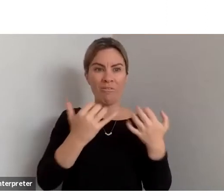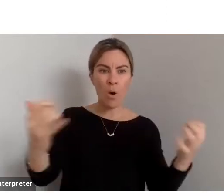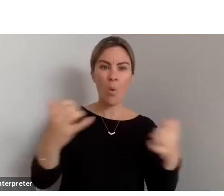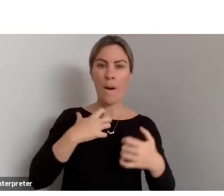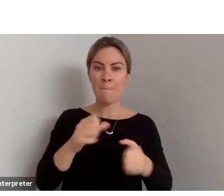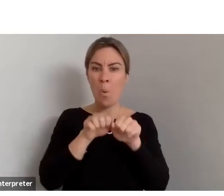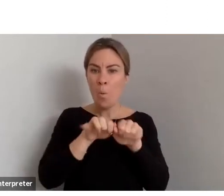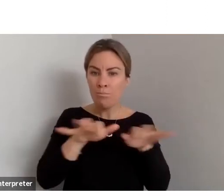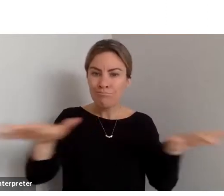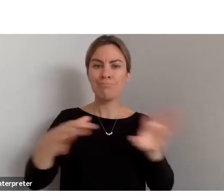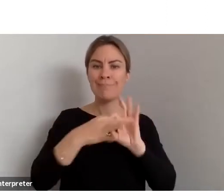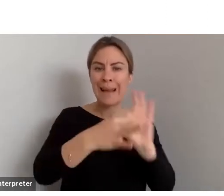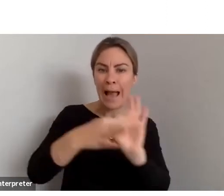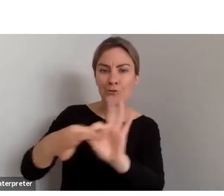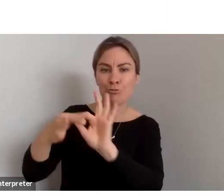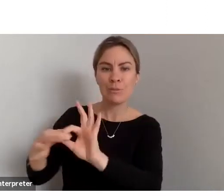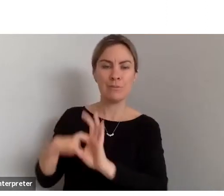These two things are directly connected.